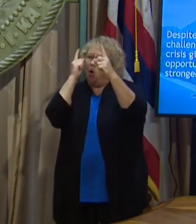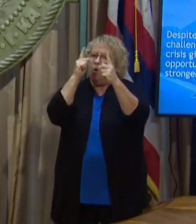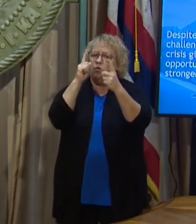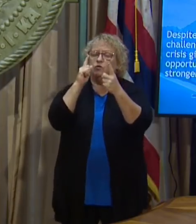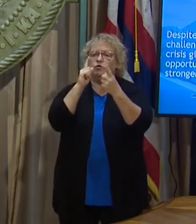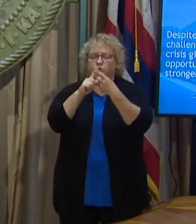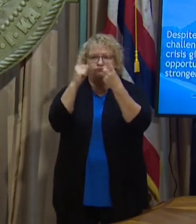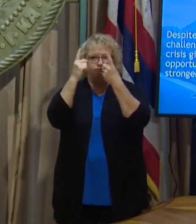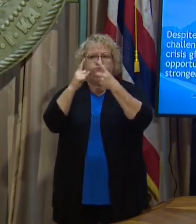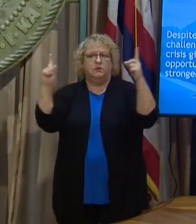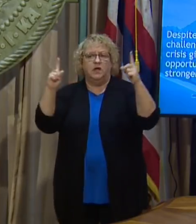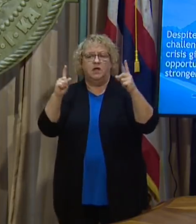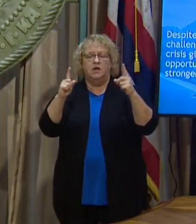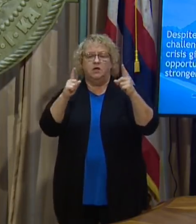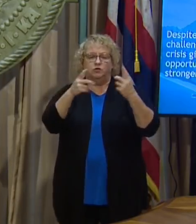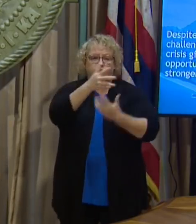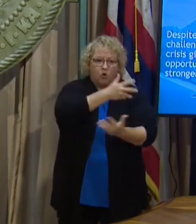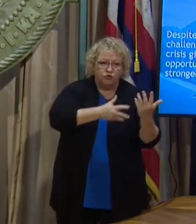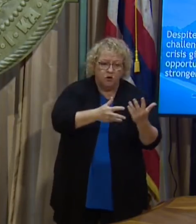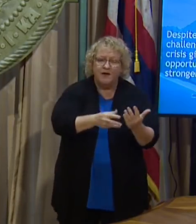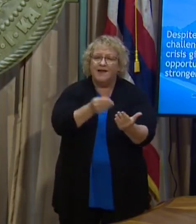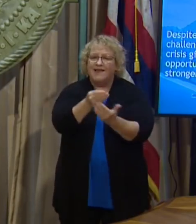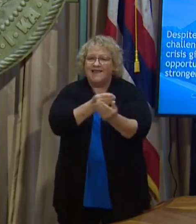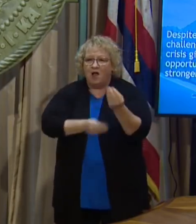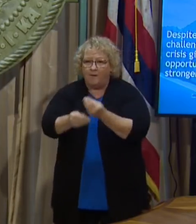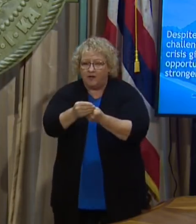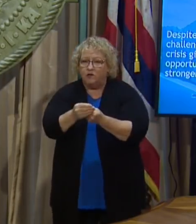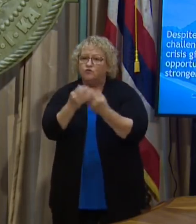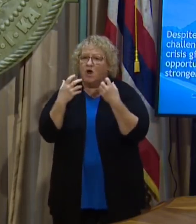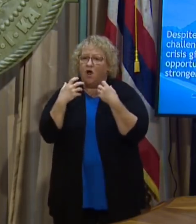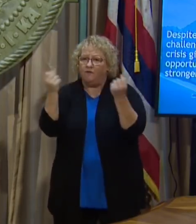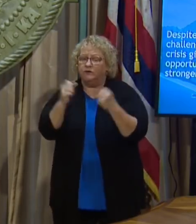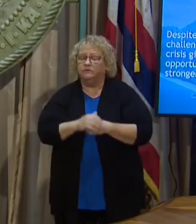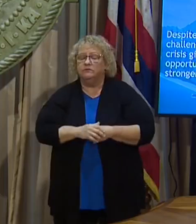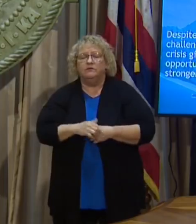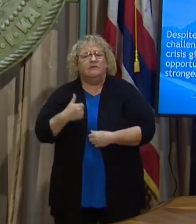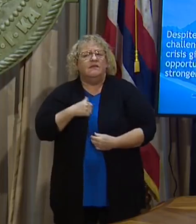I WANT TO EXPRESS TO YOU WHAT WE ARE TRYING TO DO AS WE MOVE TO ECONOMIC AND SOCIAL RECOVERY.